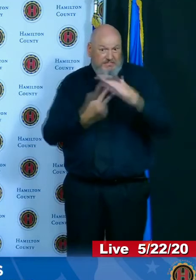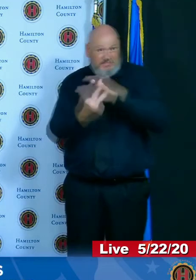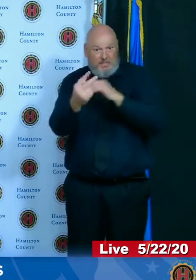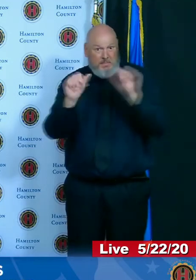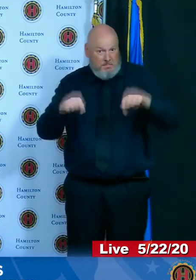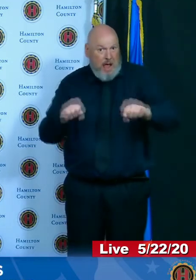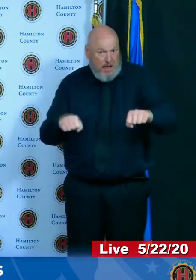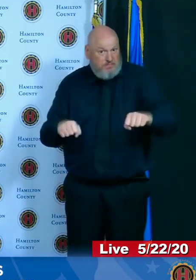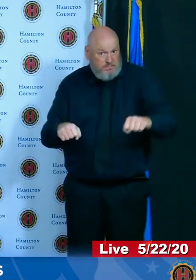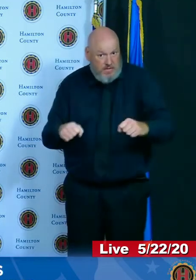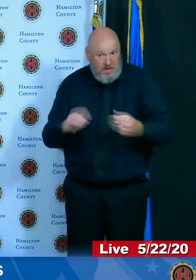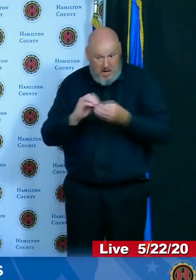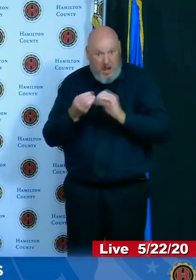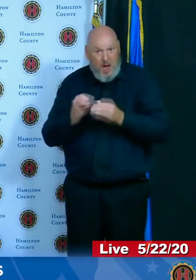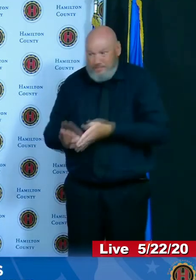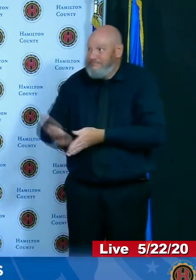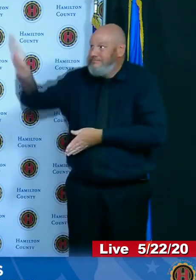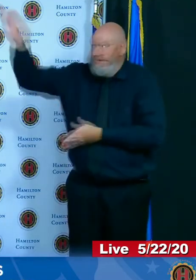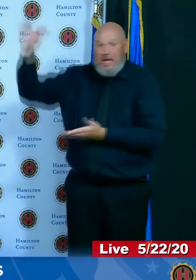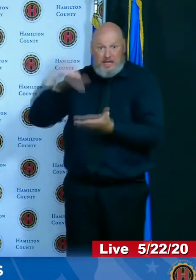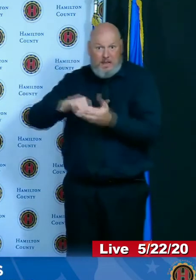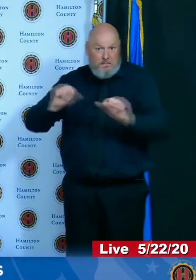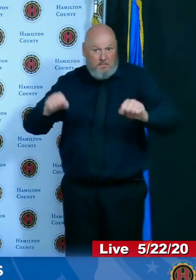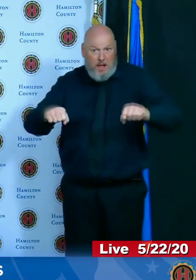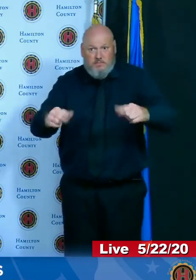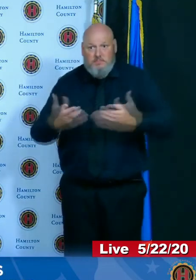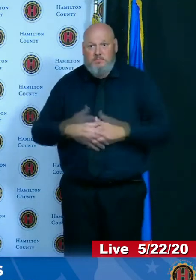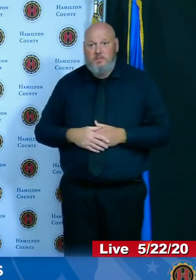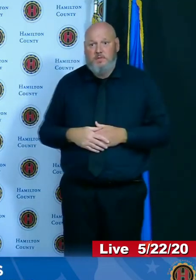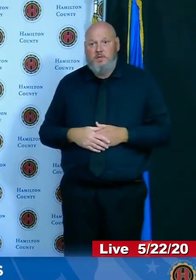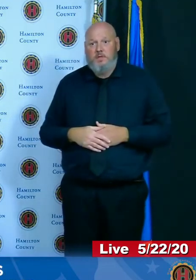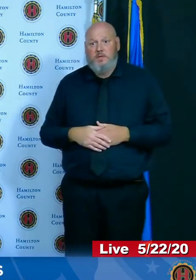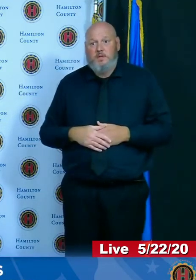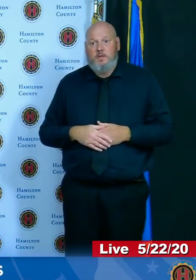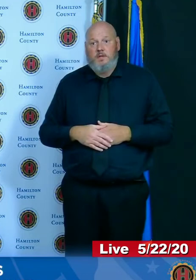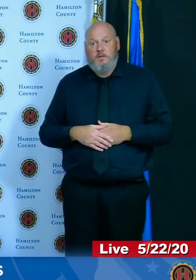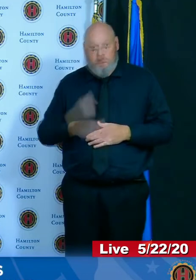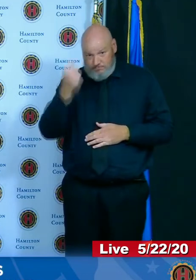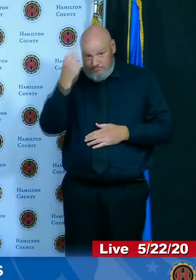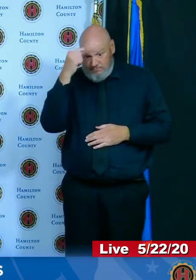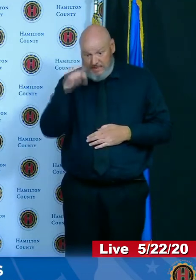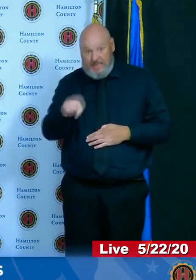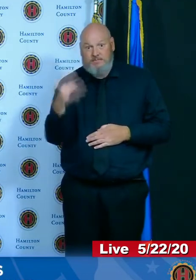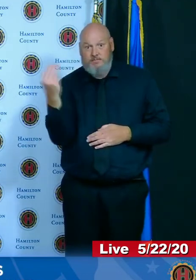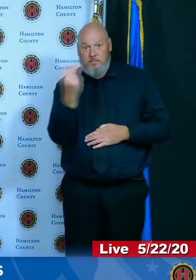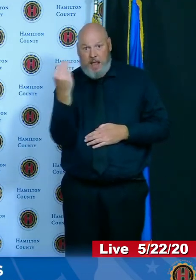by the way Monday is a holiday and so we will not have a briefing on Monday our